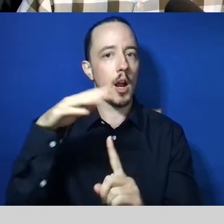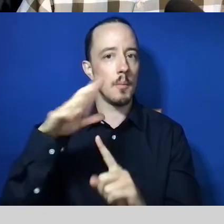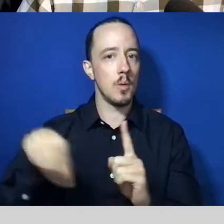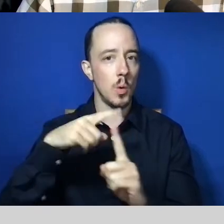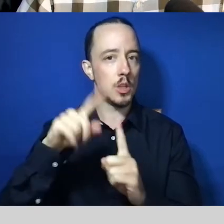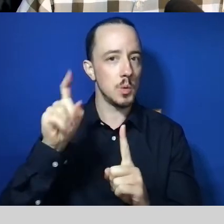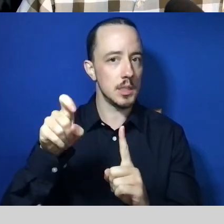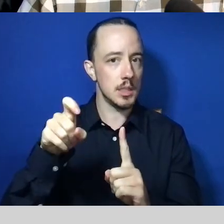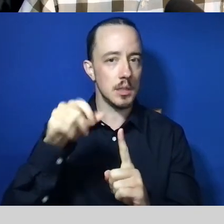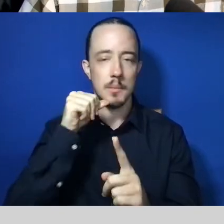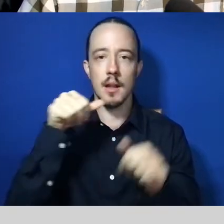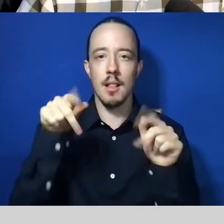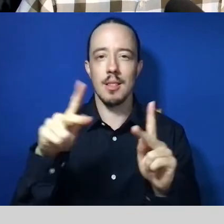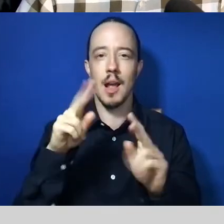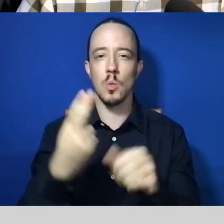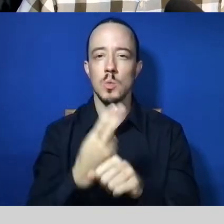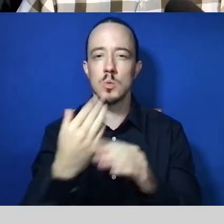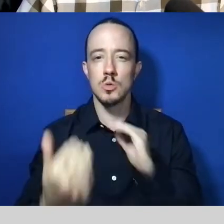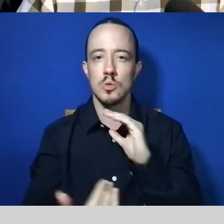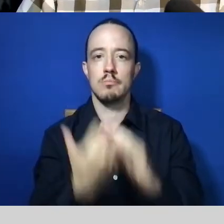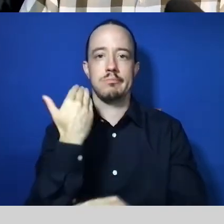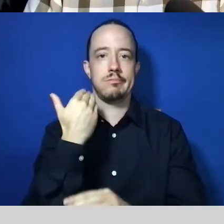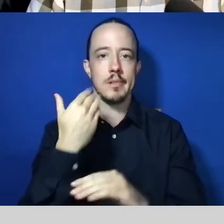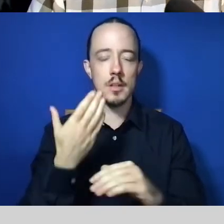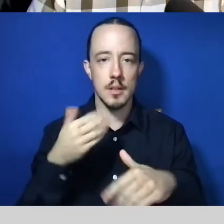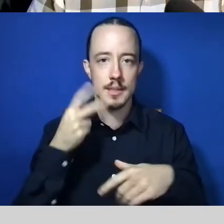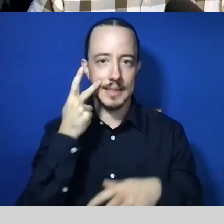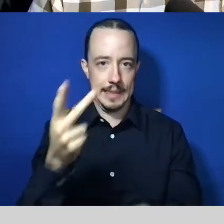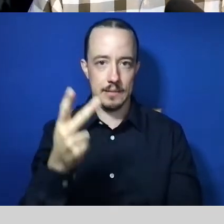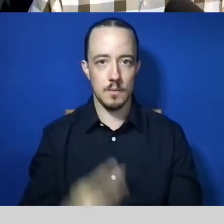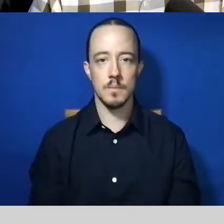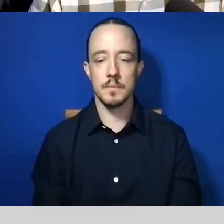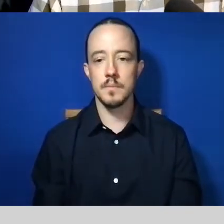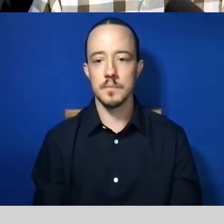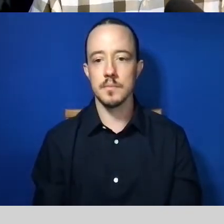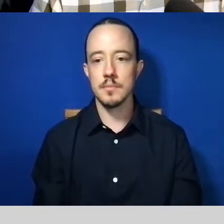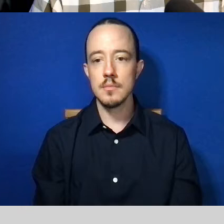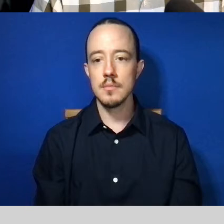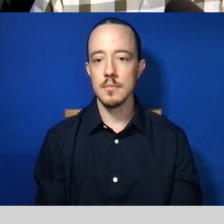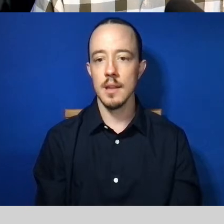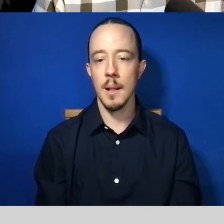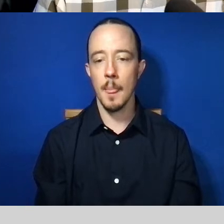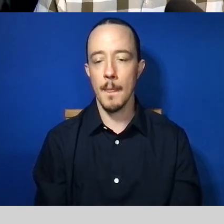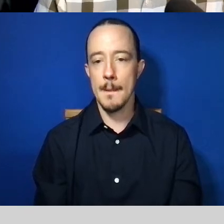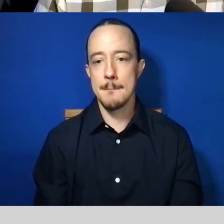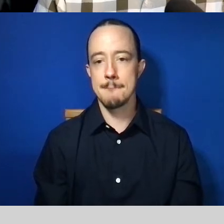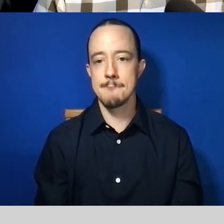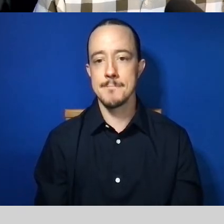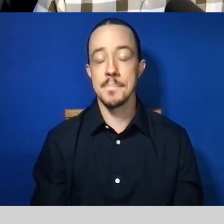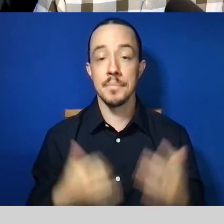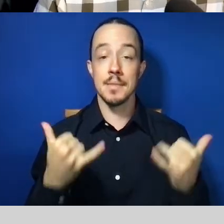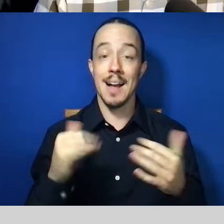in launching Django to host the application. To coordinate all this, we still have, for example,